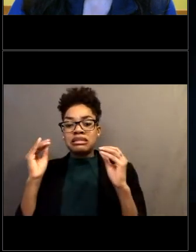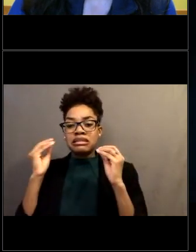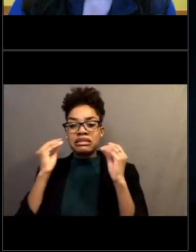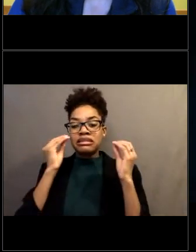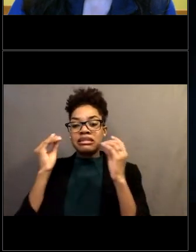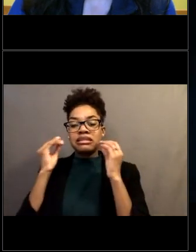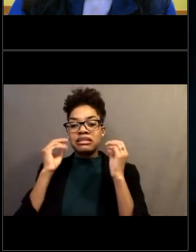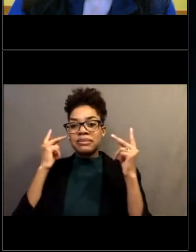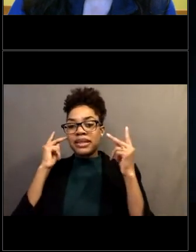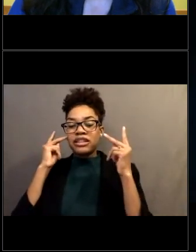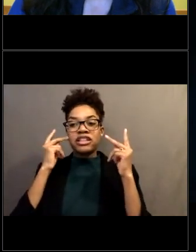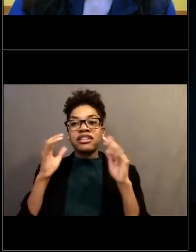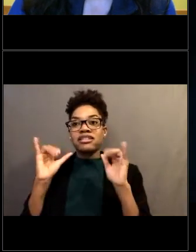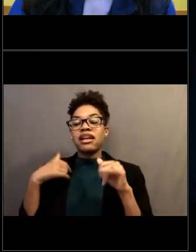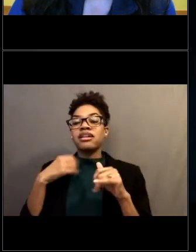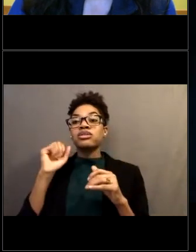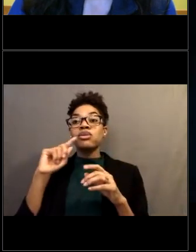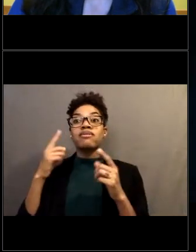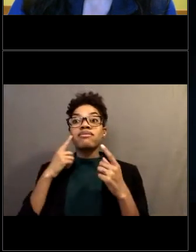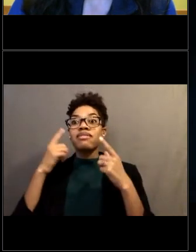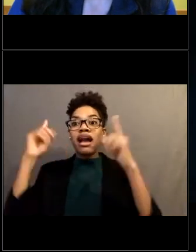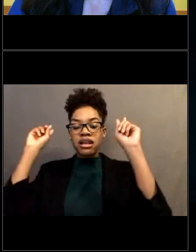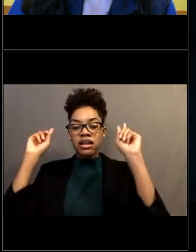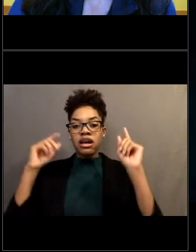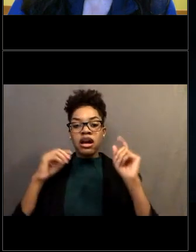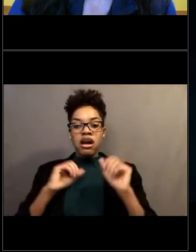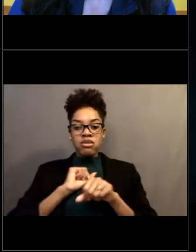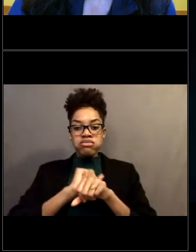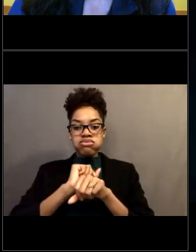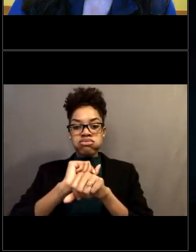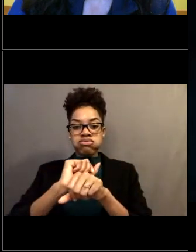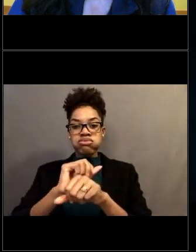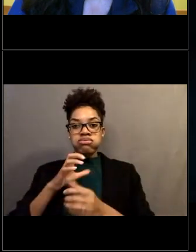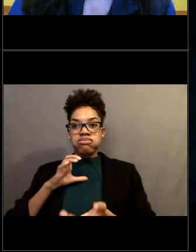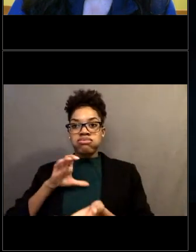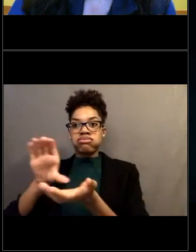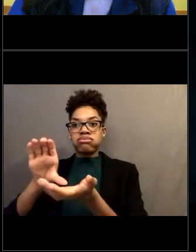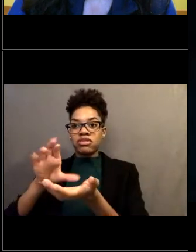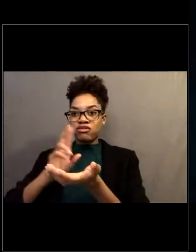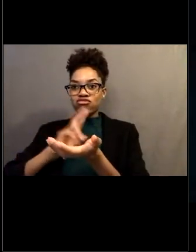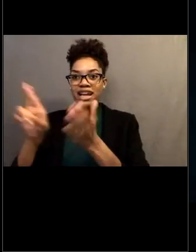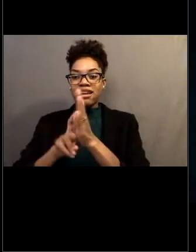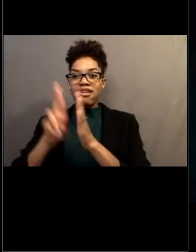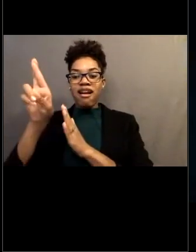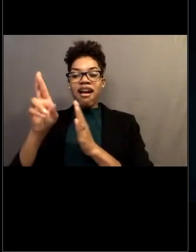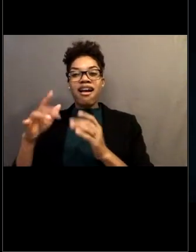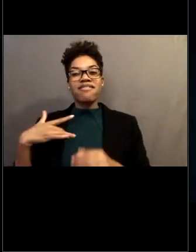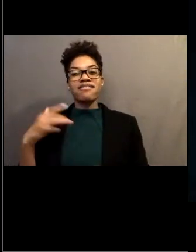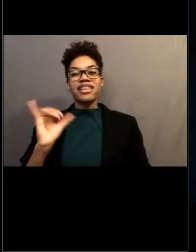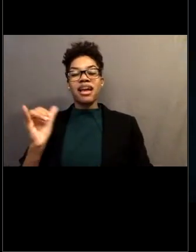and watching a launch is hard to describe. You could see it online. But unless you've gone down, and I know we have some people from Florida and